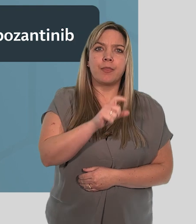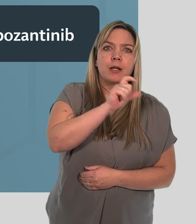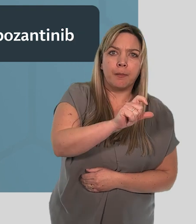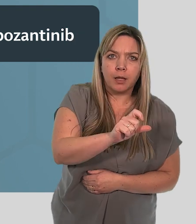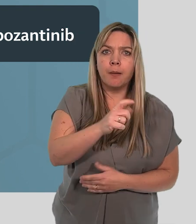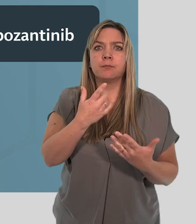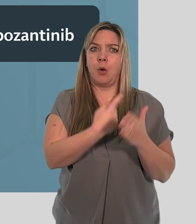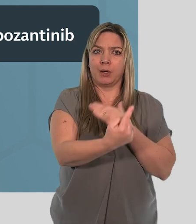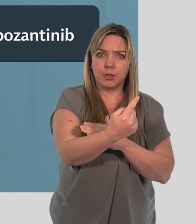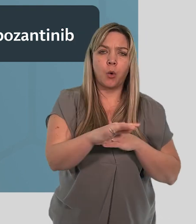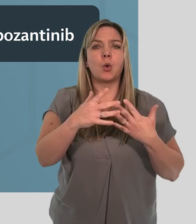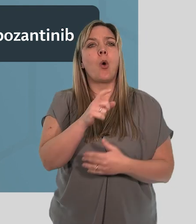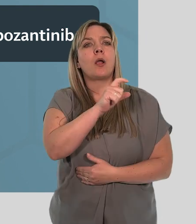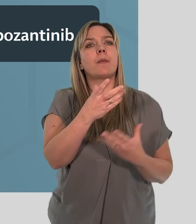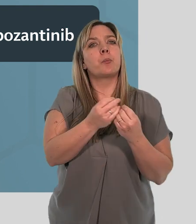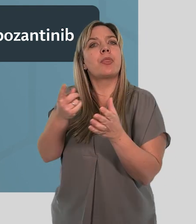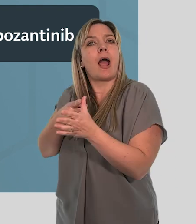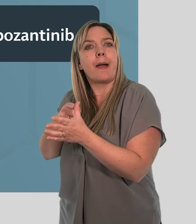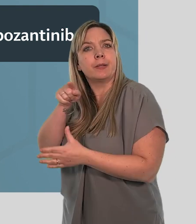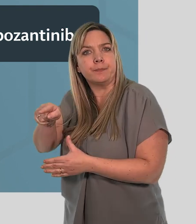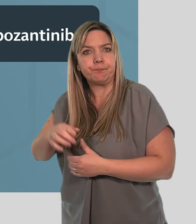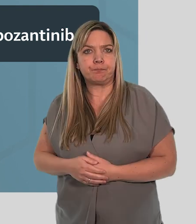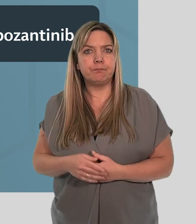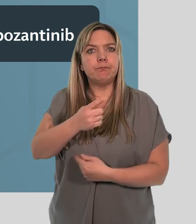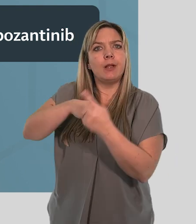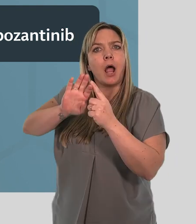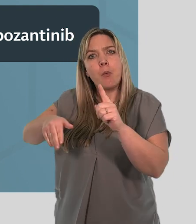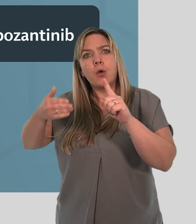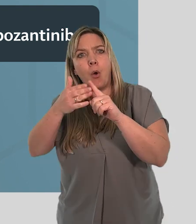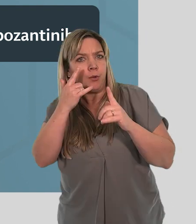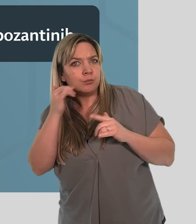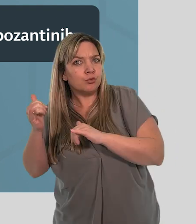survival, or overall survival. Progression free survival refers to delay in cancer growth.